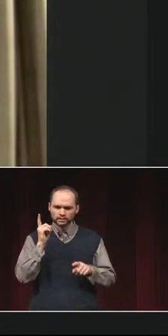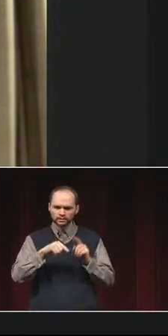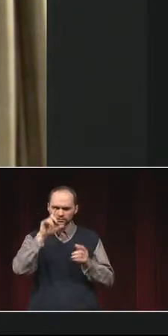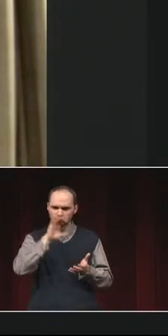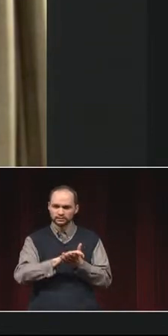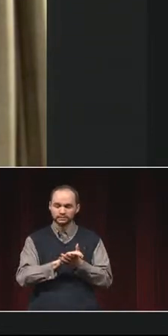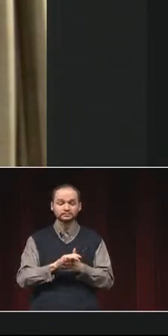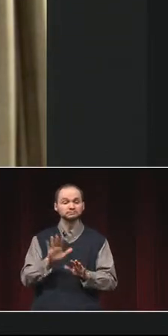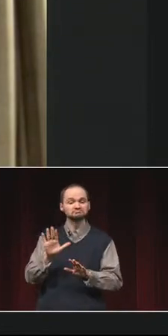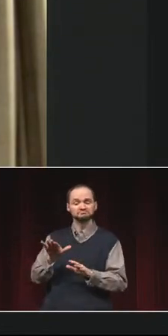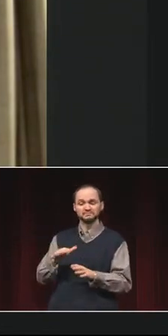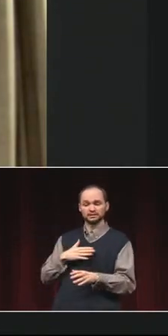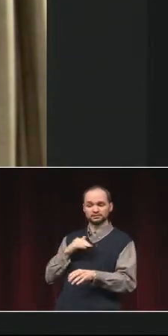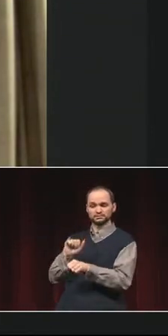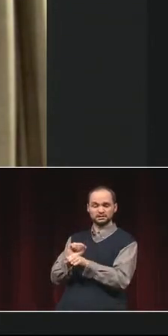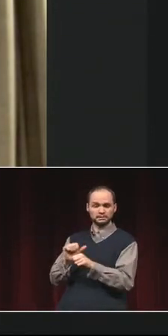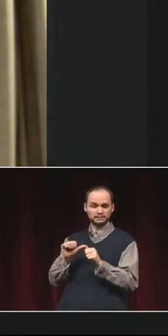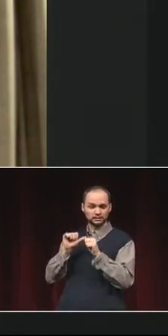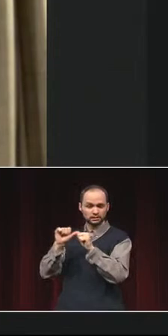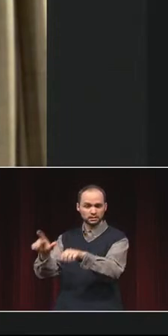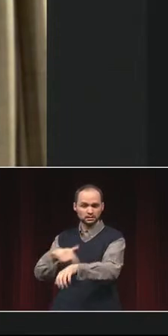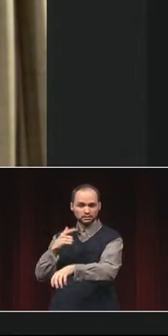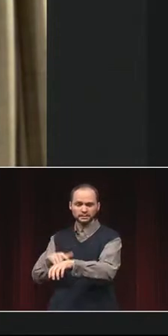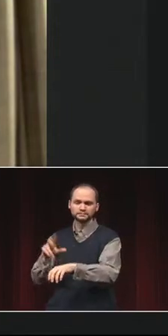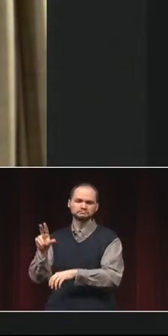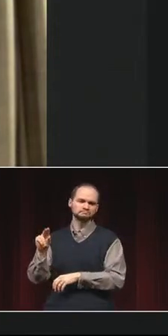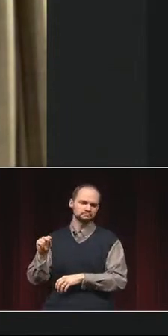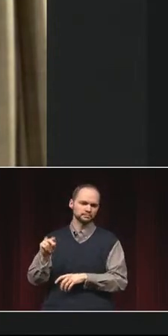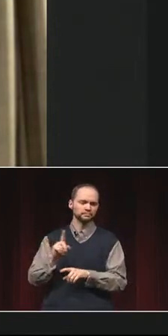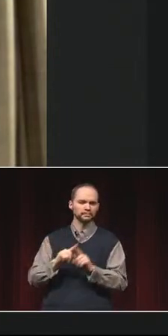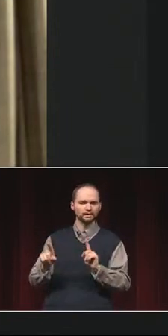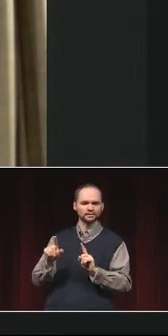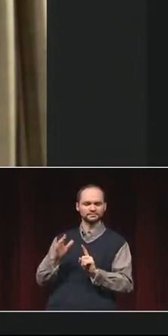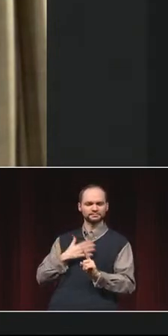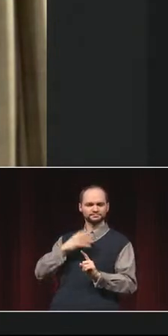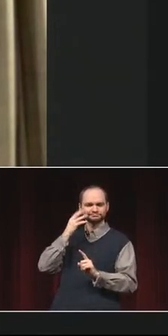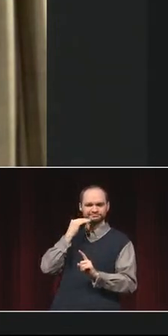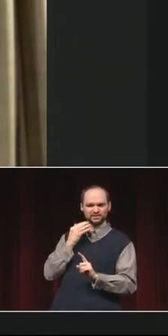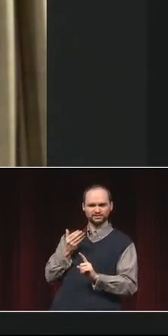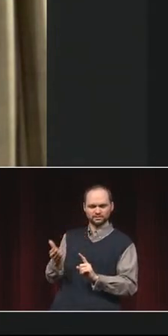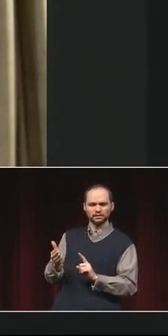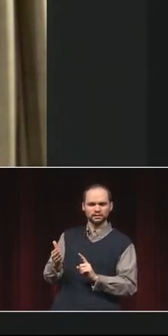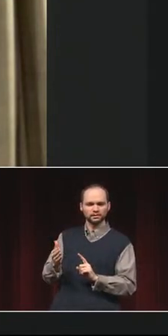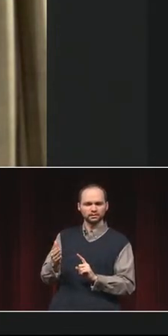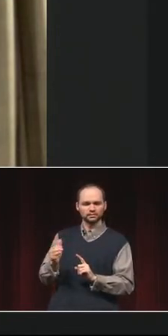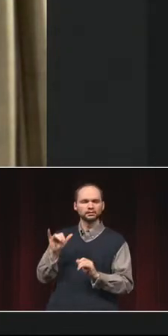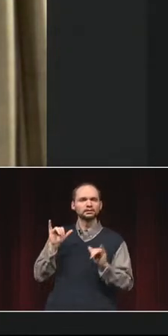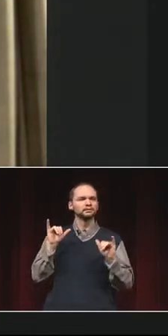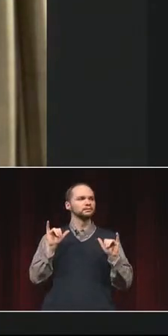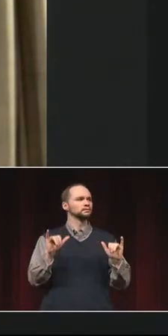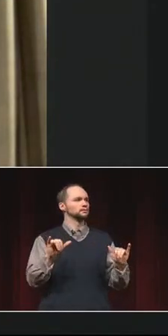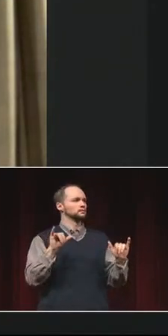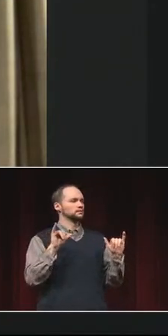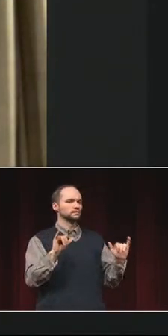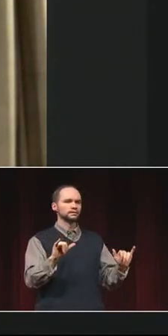that my time at Maxwell opened for eyes for what things could be for African Americans.